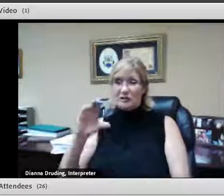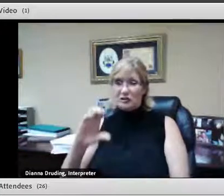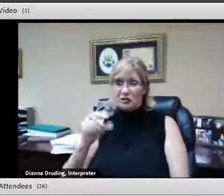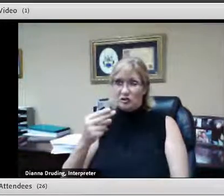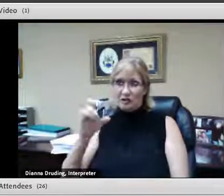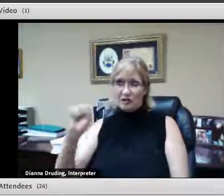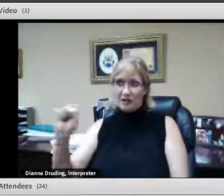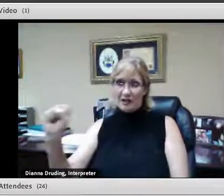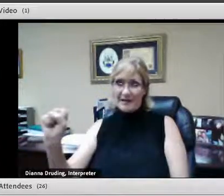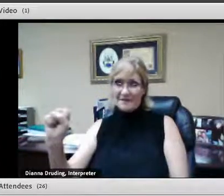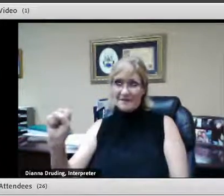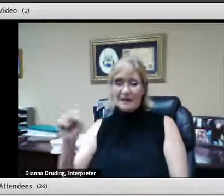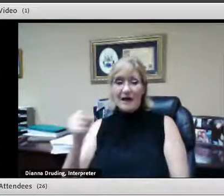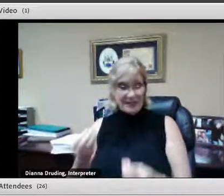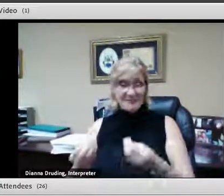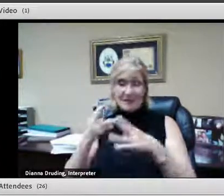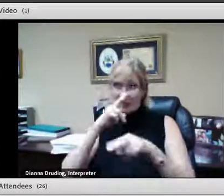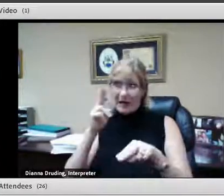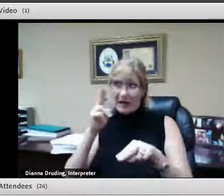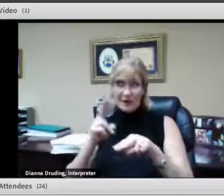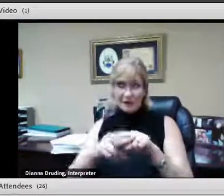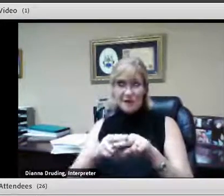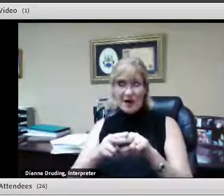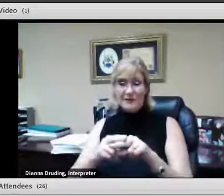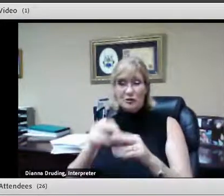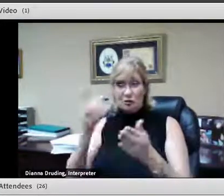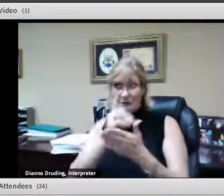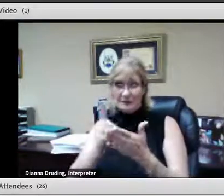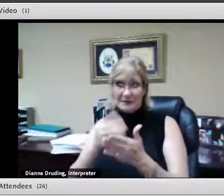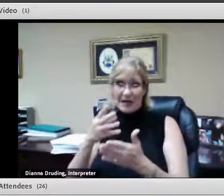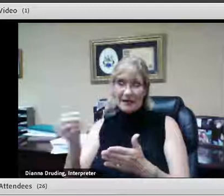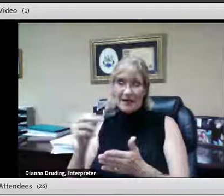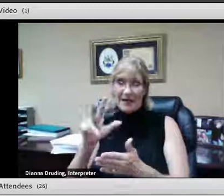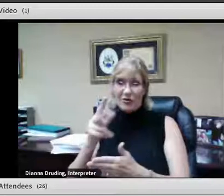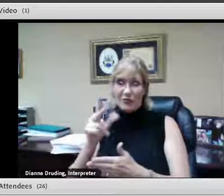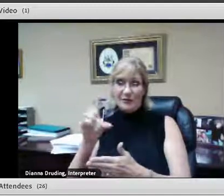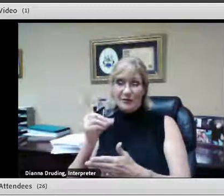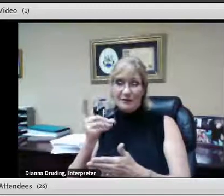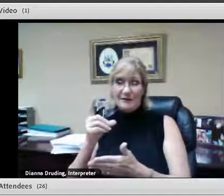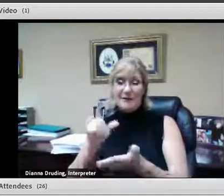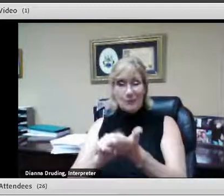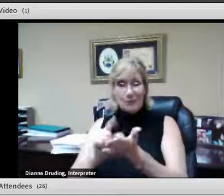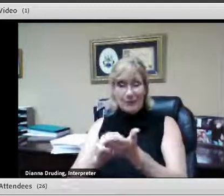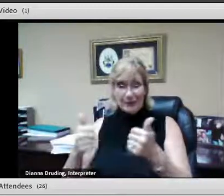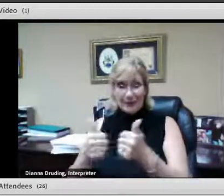It's a lot of fun to design and 3-D-print your own games. Hilary: The kids take ownership of it, and they're so proud of it,